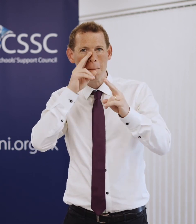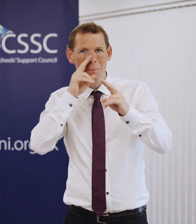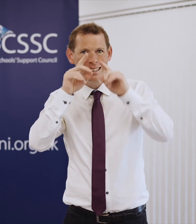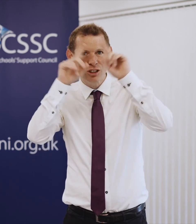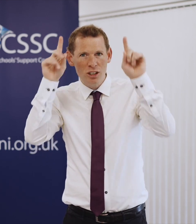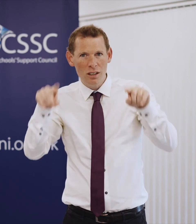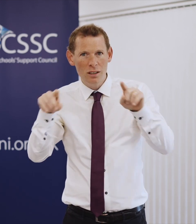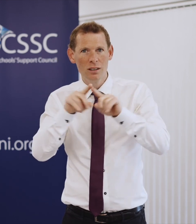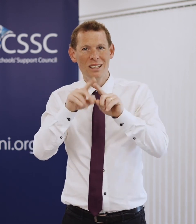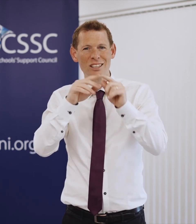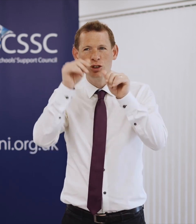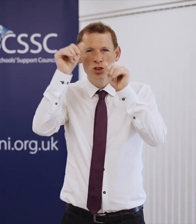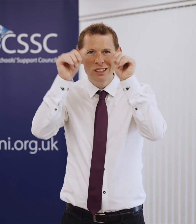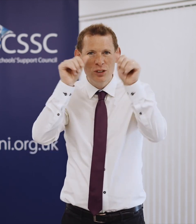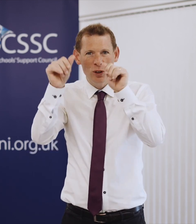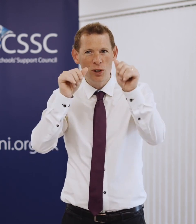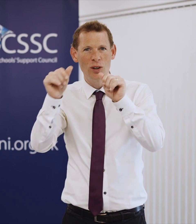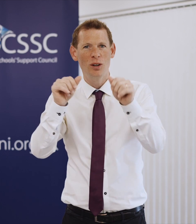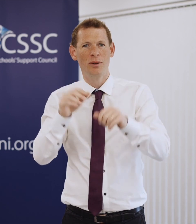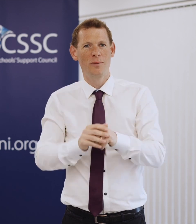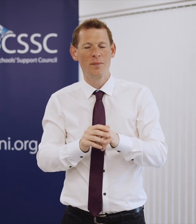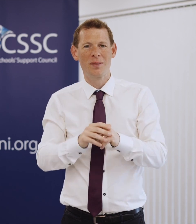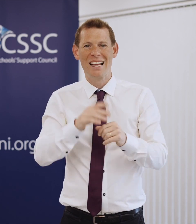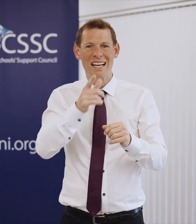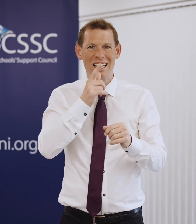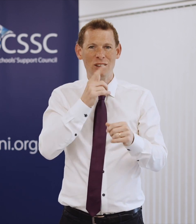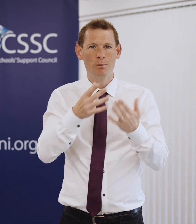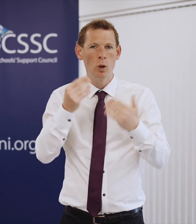part of your brain. To use sign language you're using a visual part of your brain.